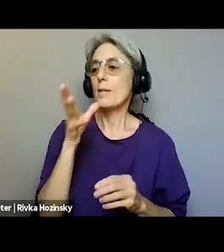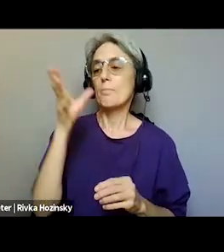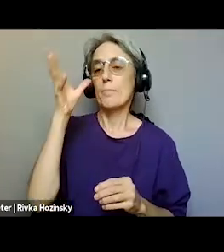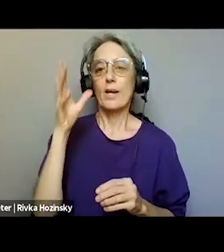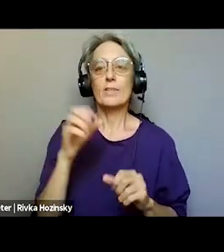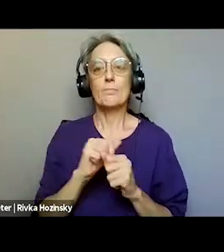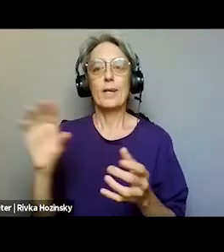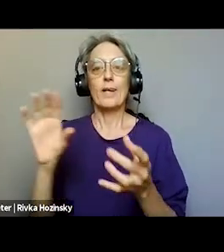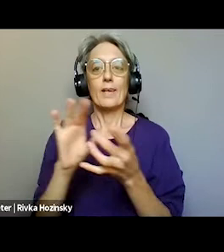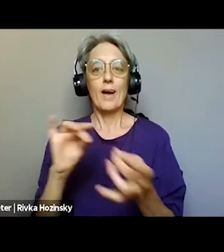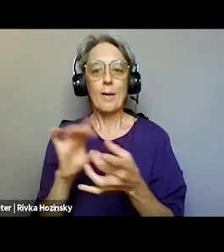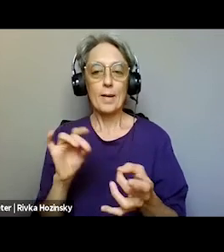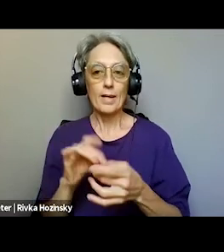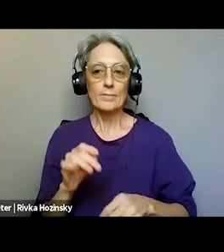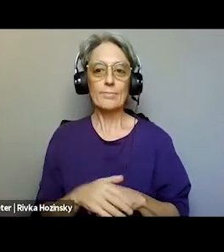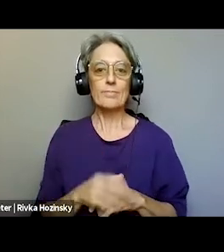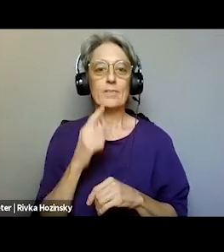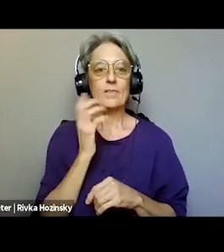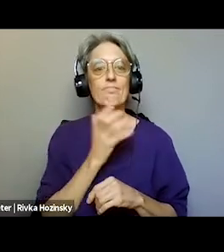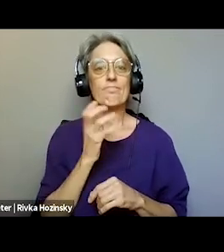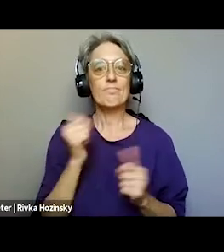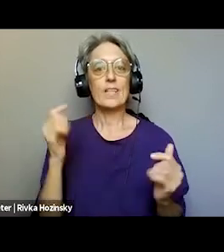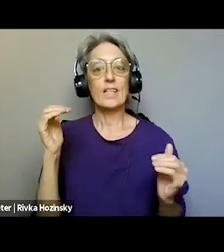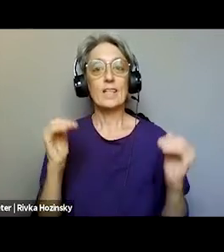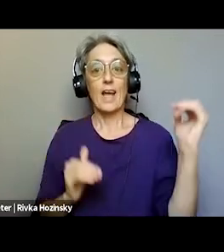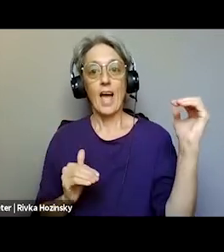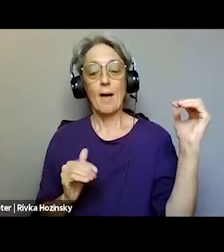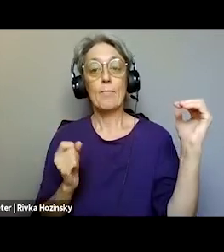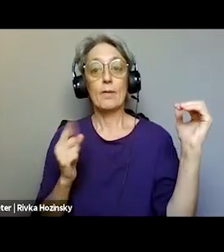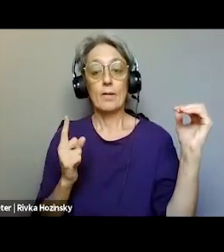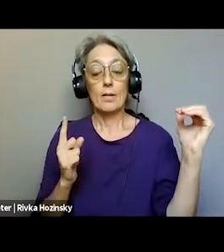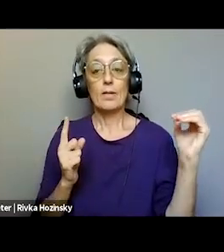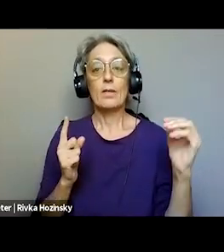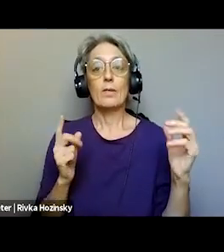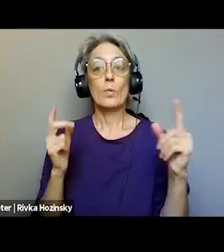you know there's a gap overall but the gap is especially noticeable in relation to mental